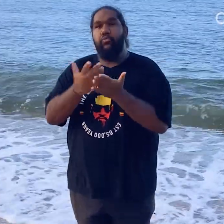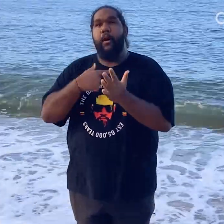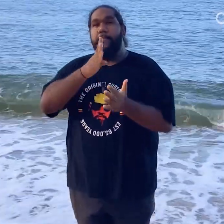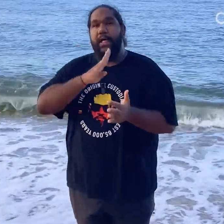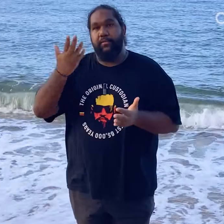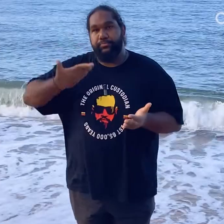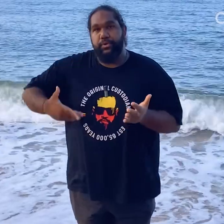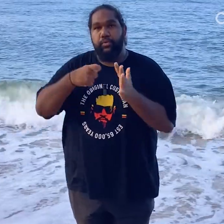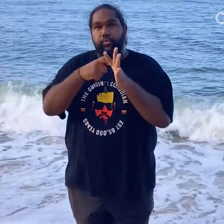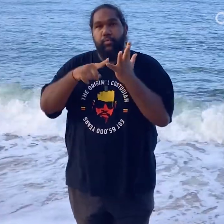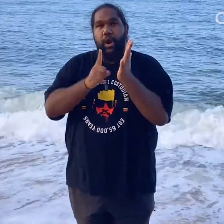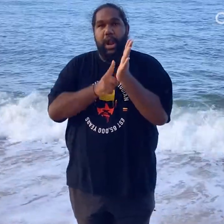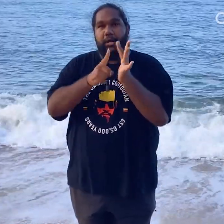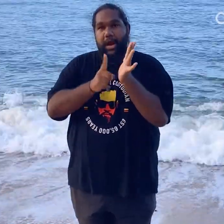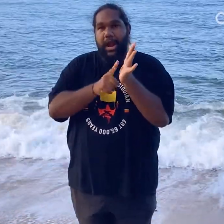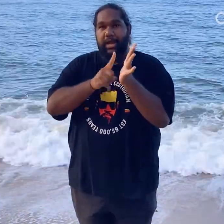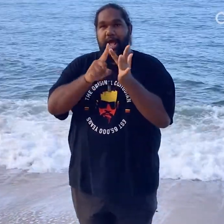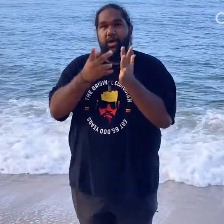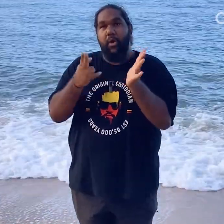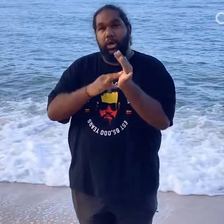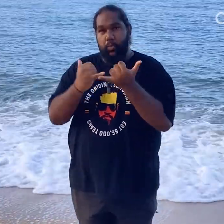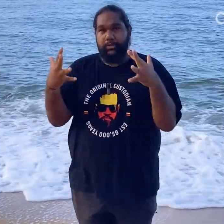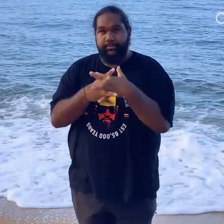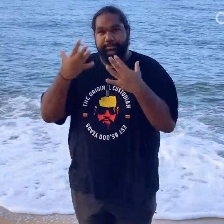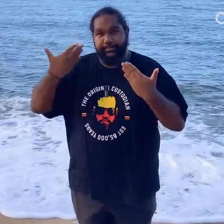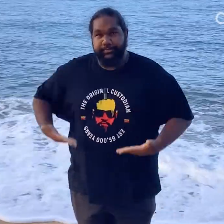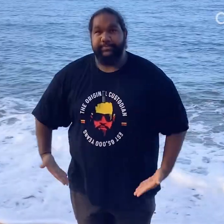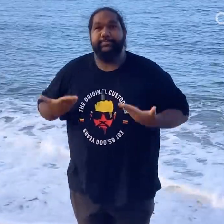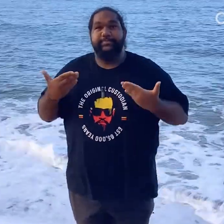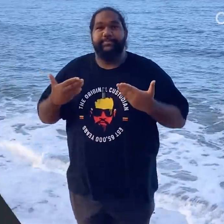I am also from the Kulillii mob from NSW.